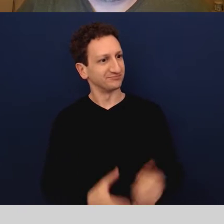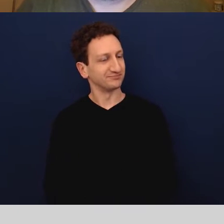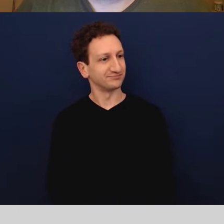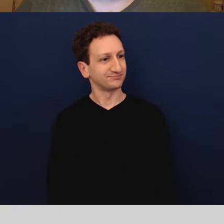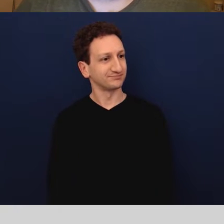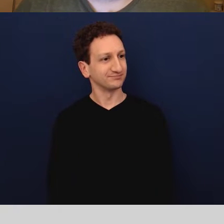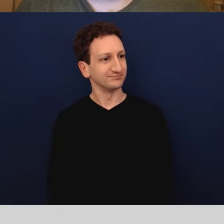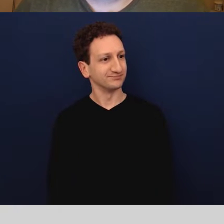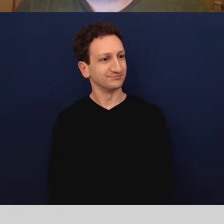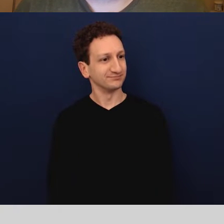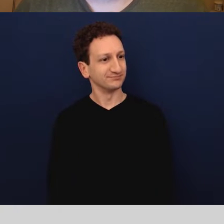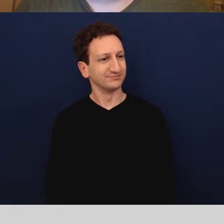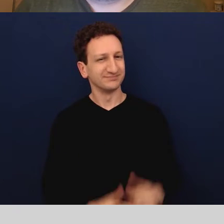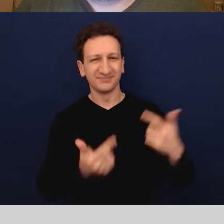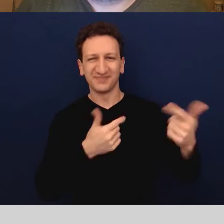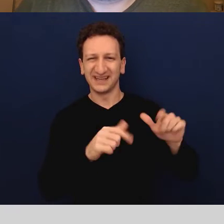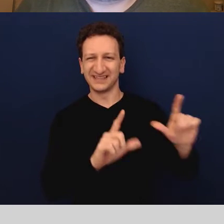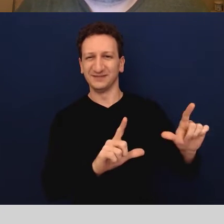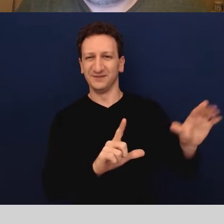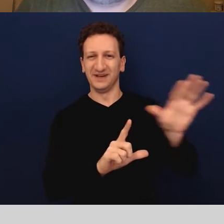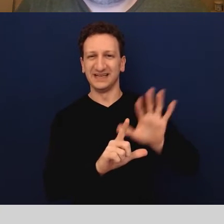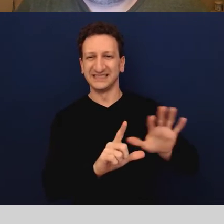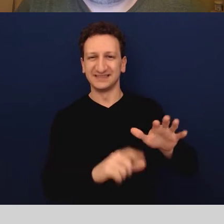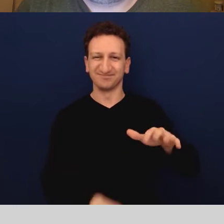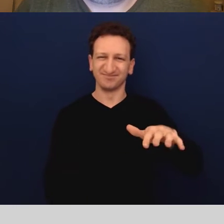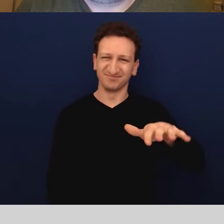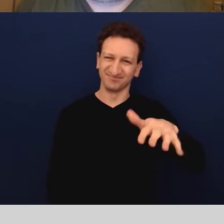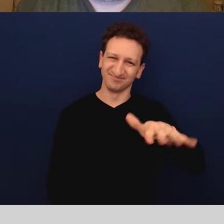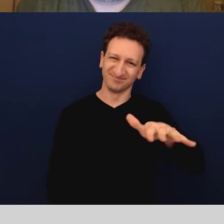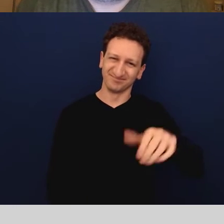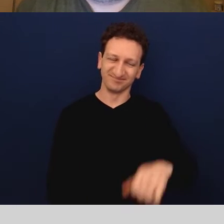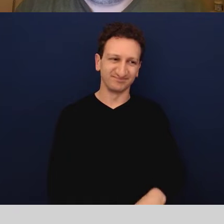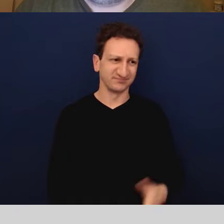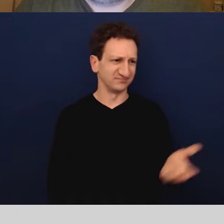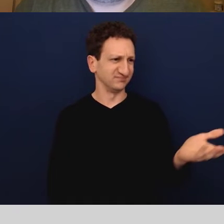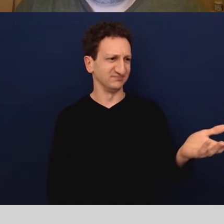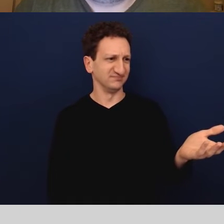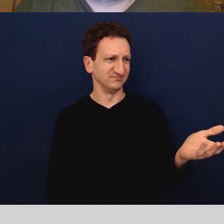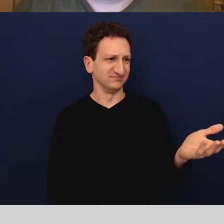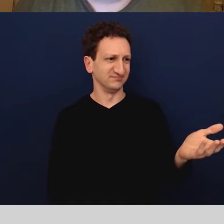The interface is not great. Look at this. This is the interface.